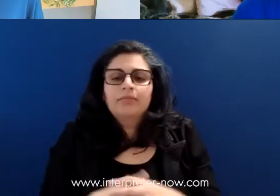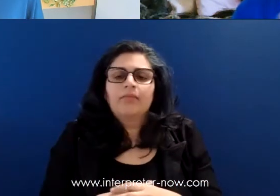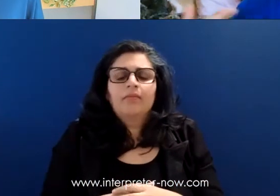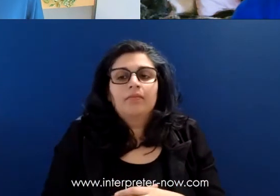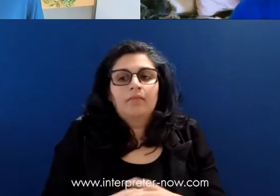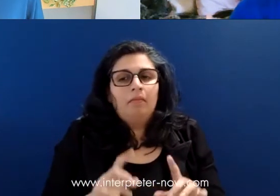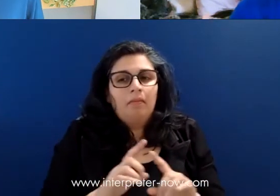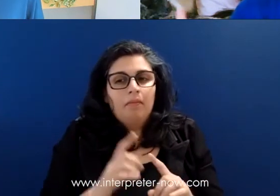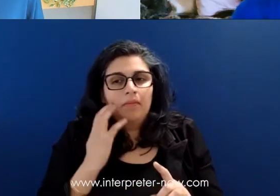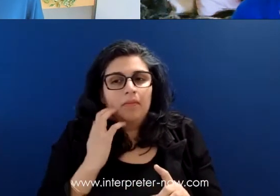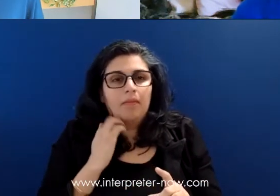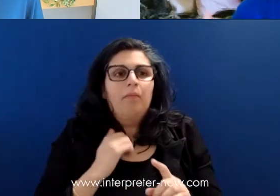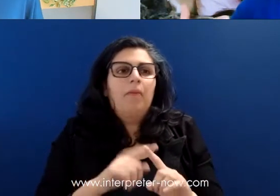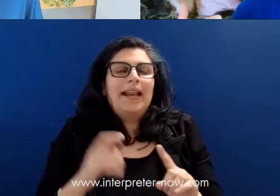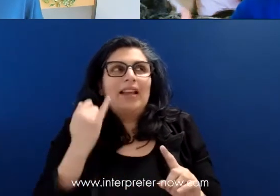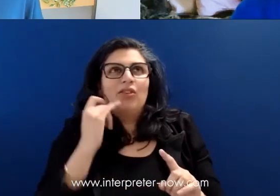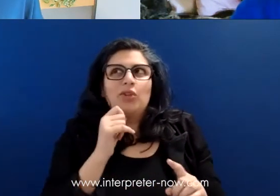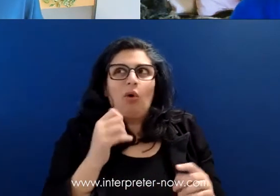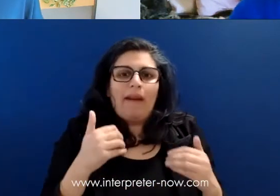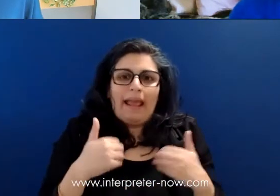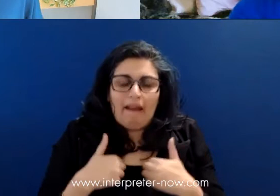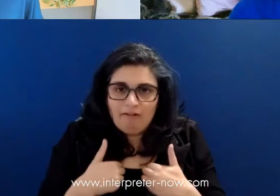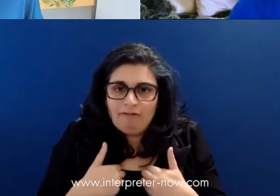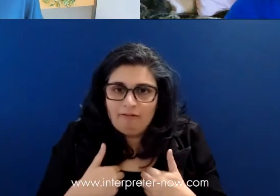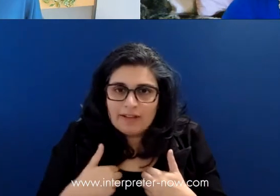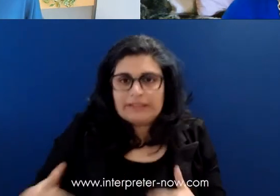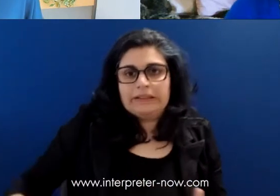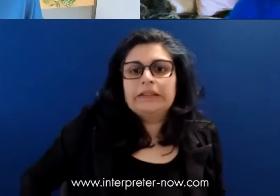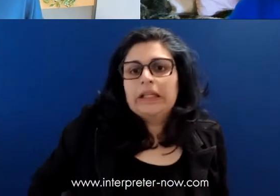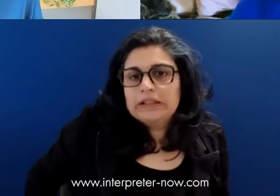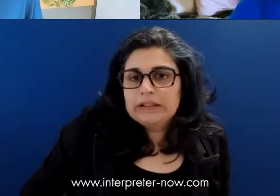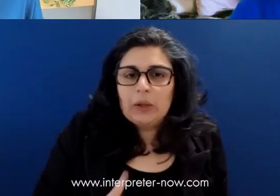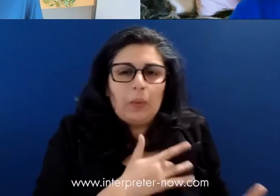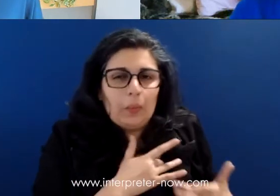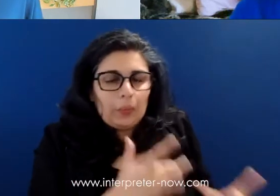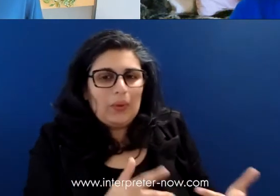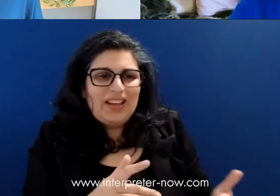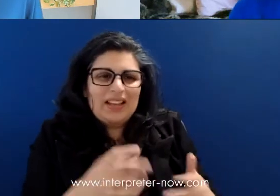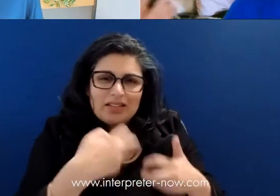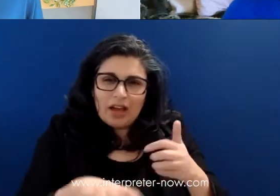difficult to learn if you don't have the disposition for it, or that it's not really that important